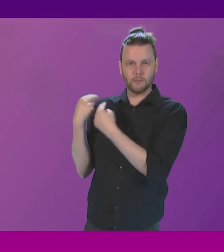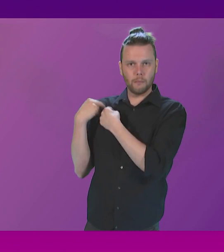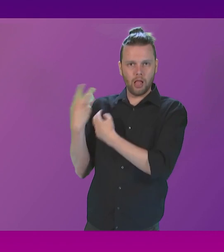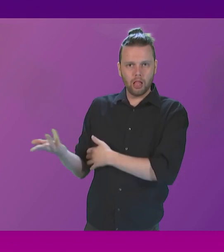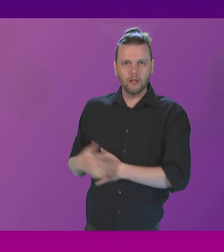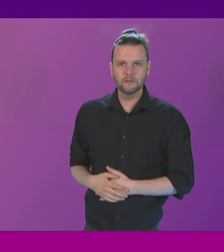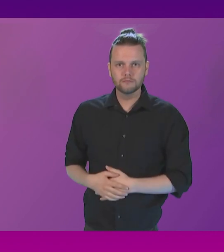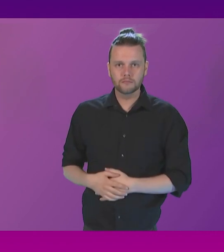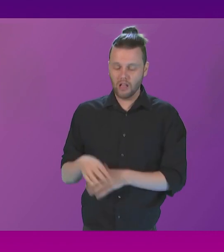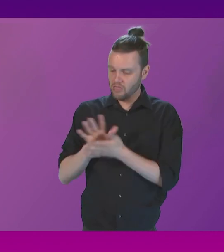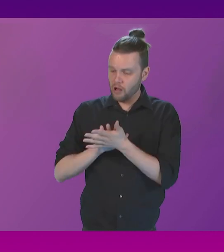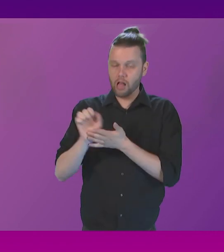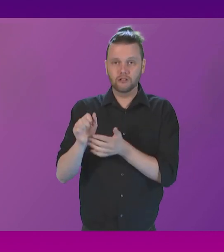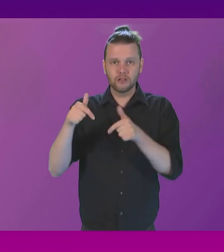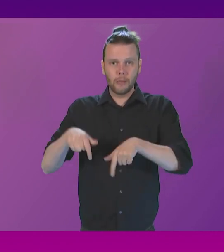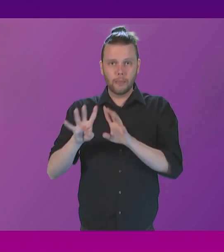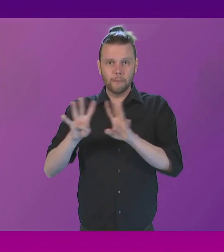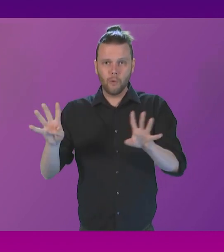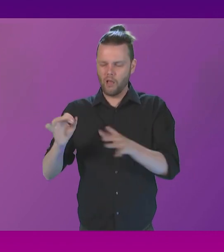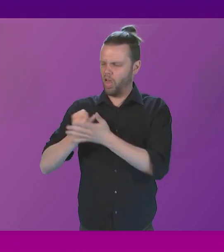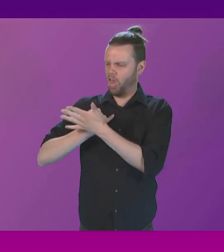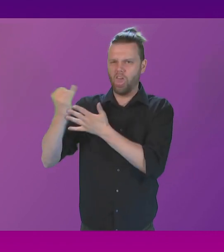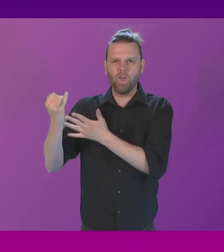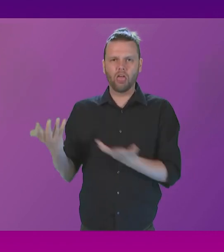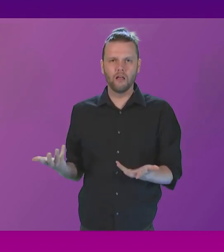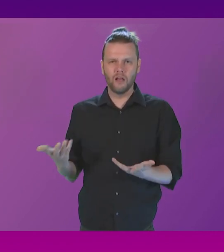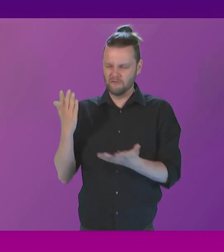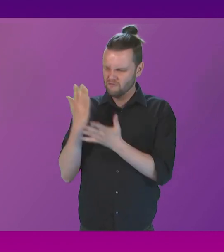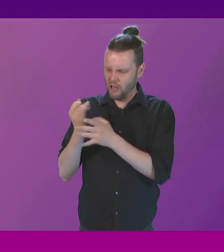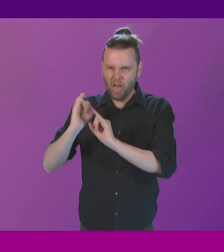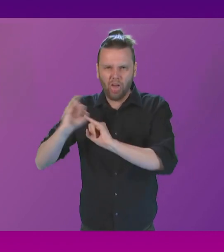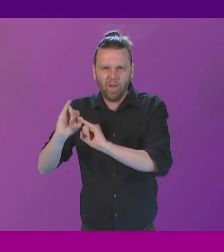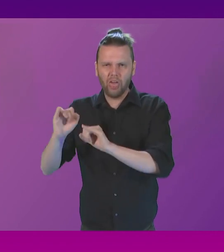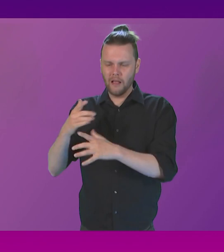The culture of the board is rotten. It is so rotten that its director of